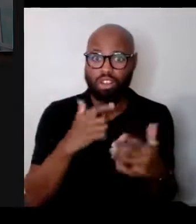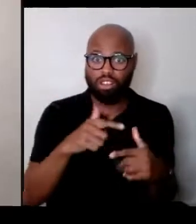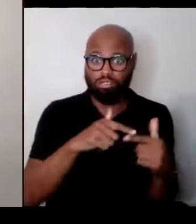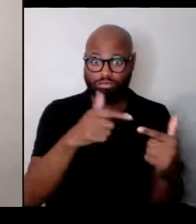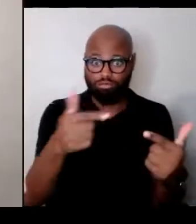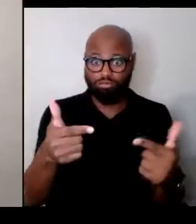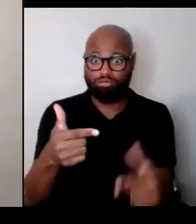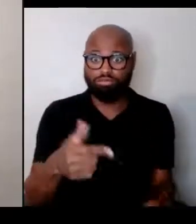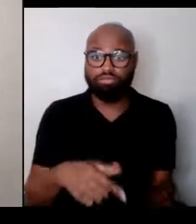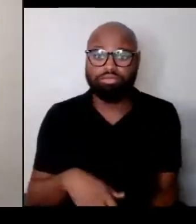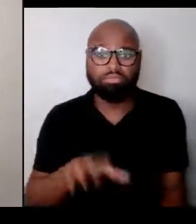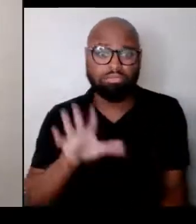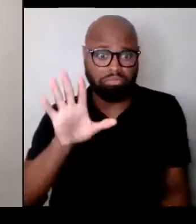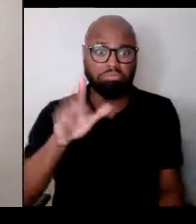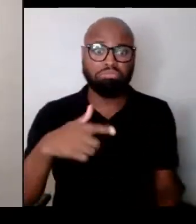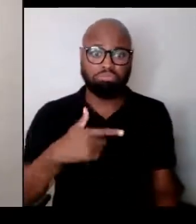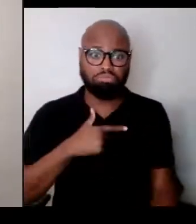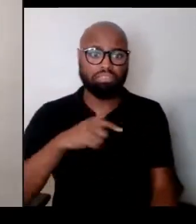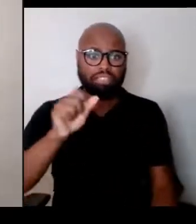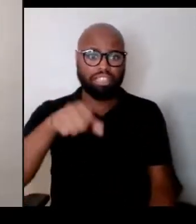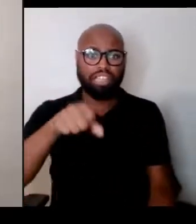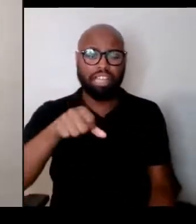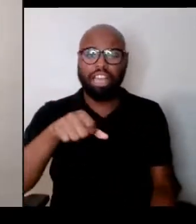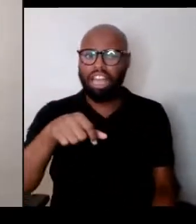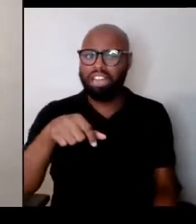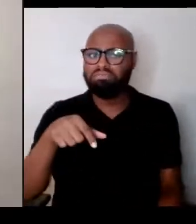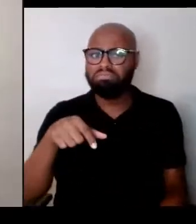Yeah, I definitely think that,